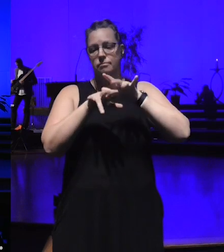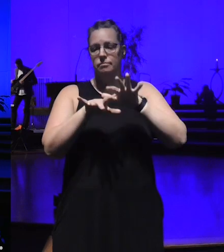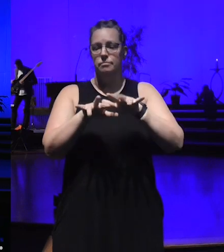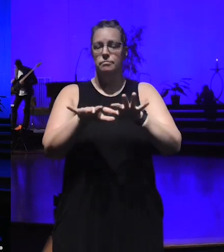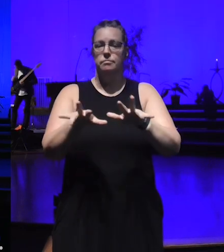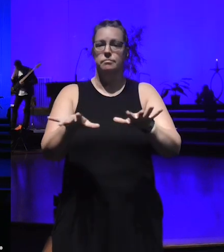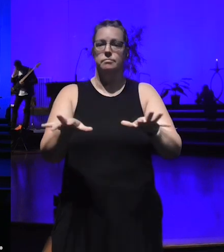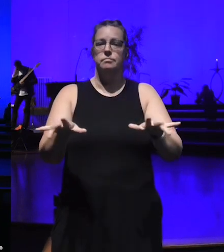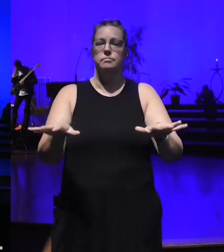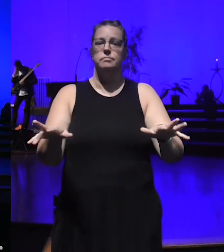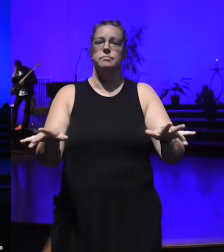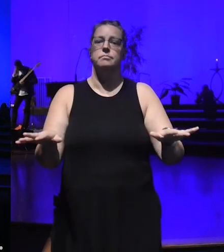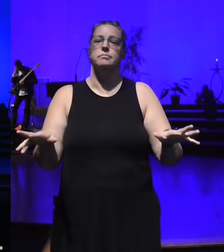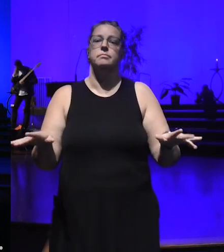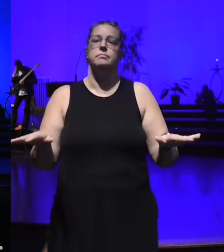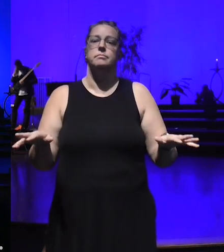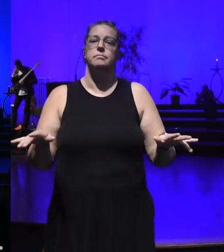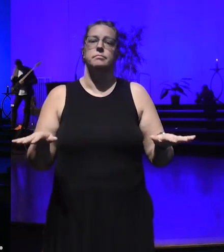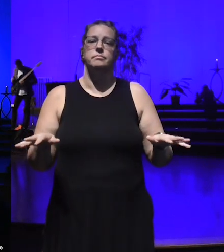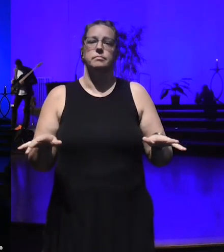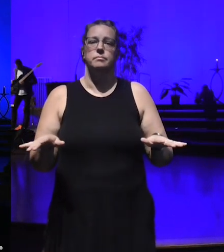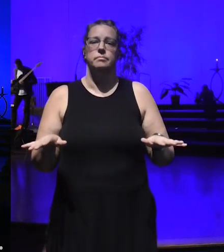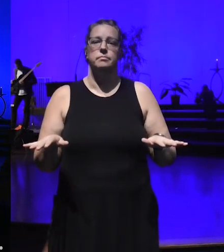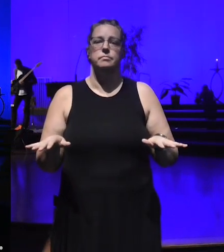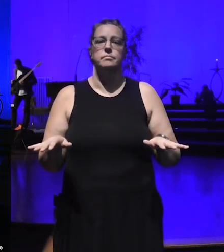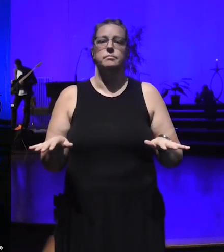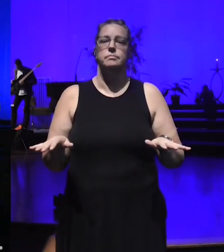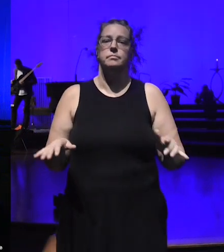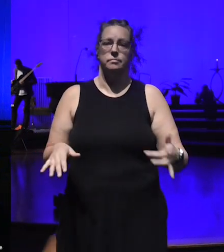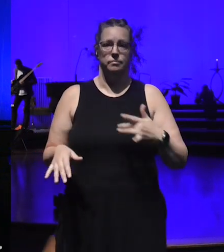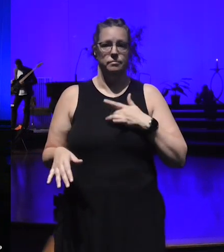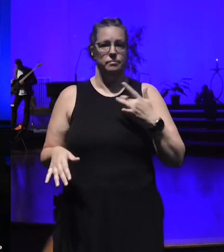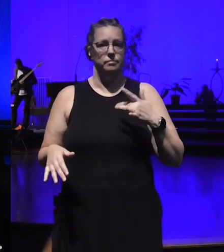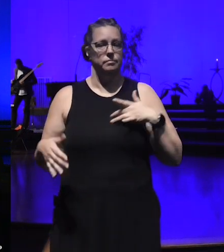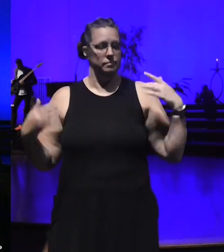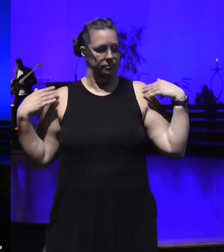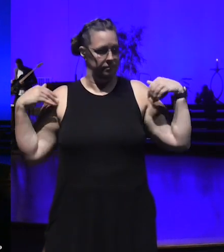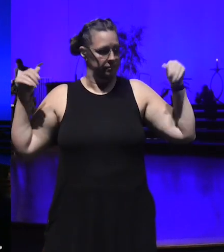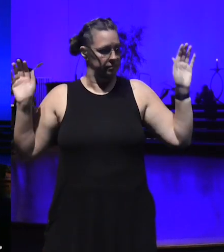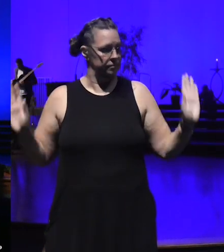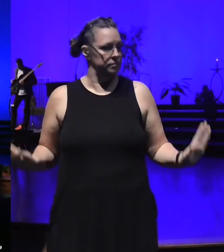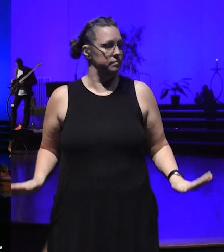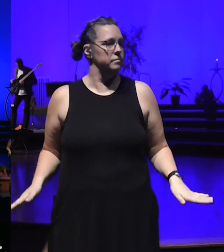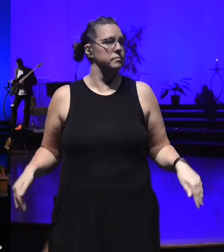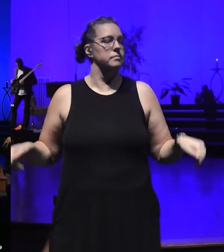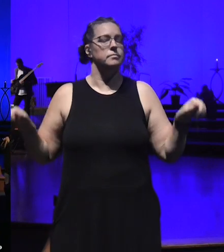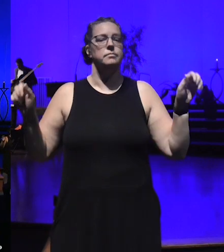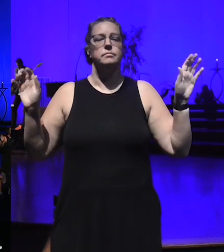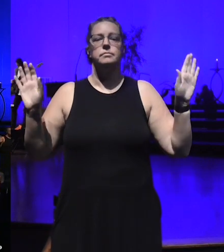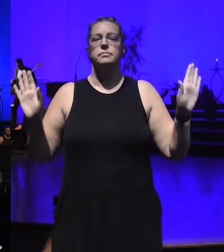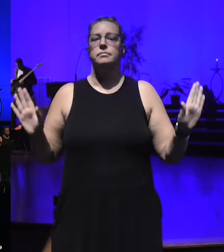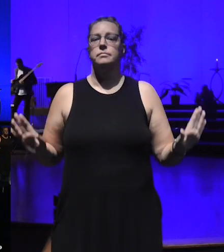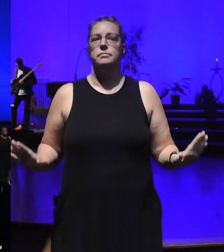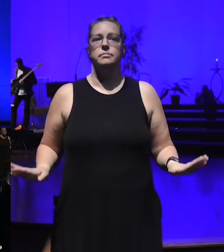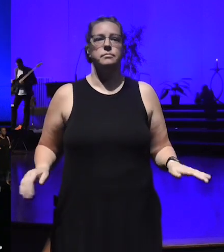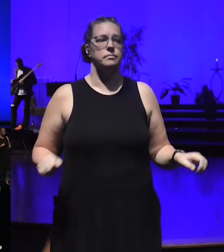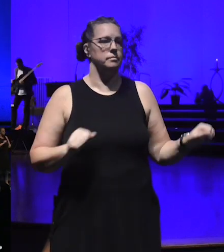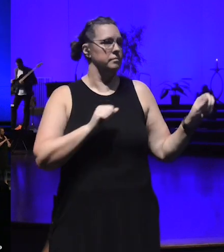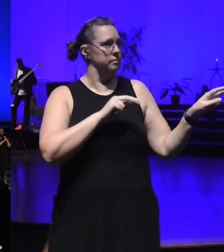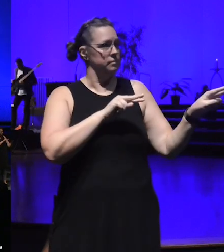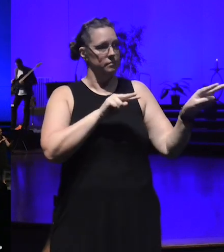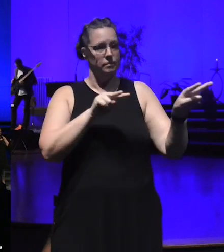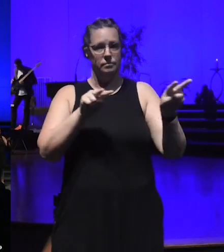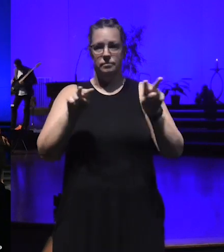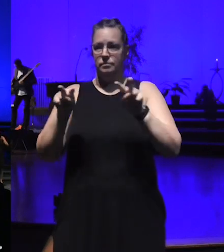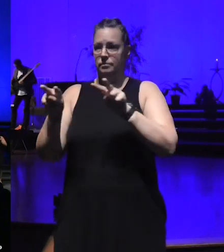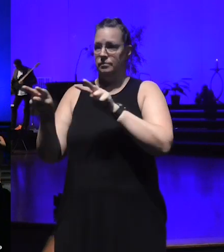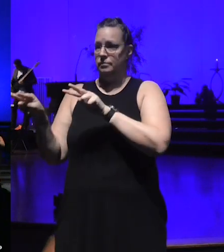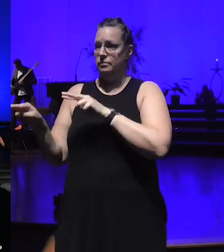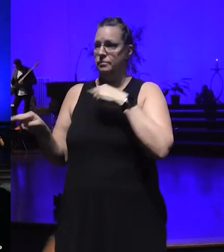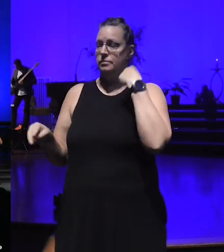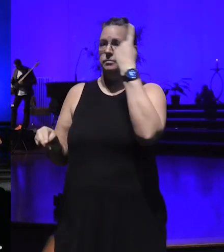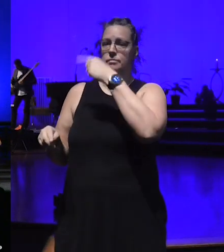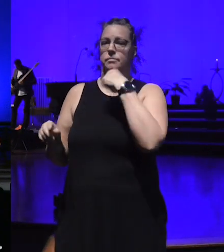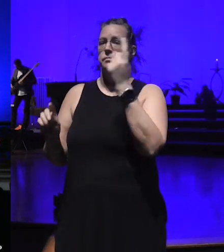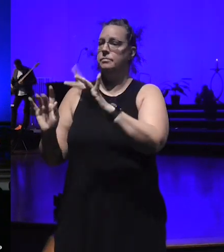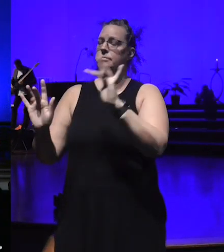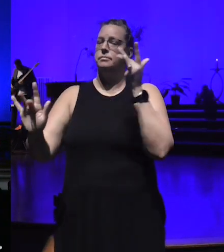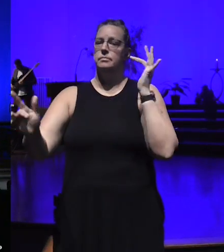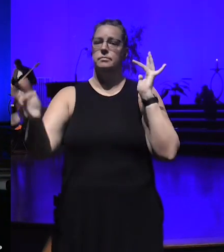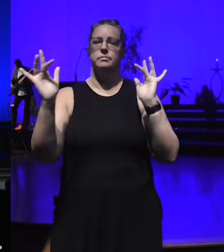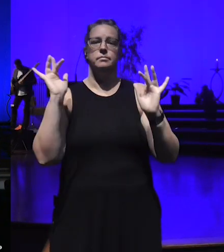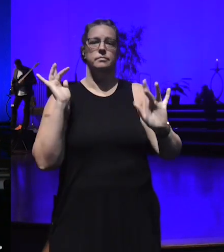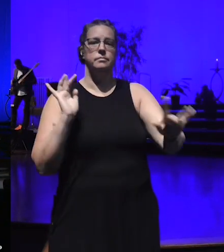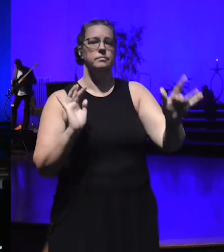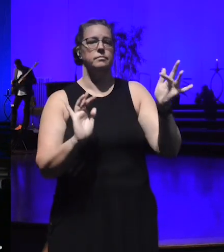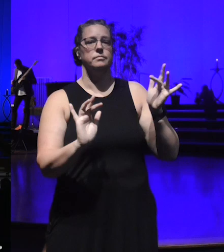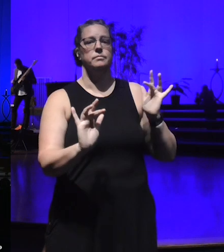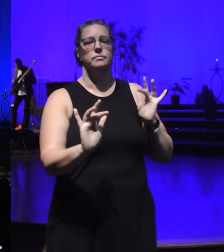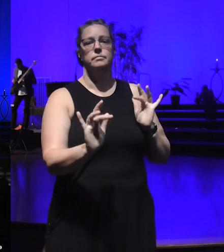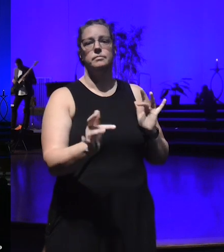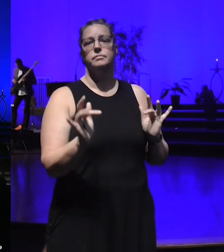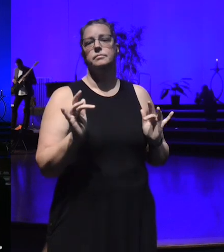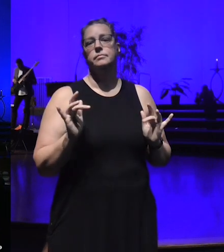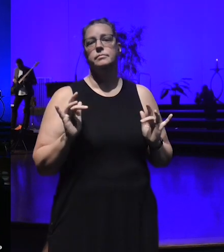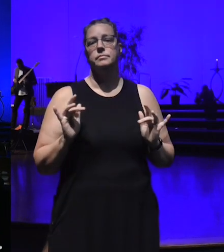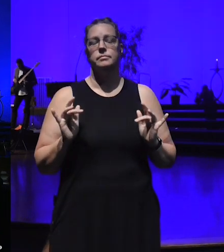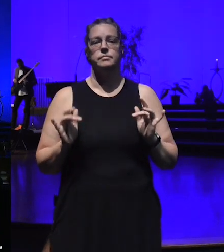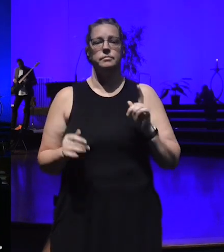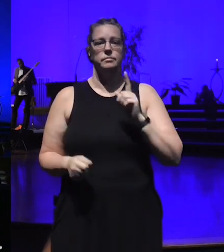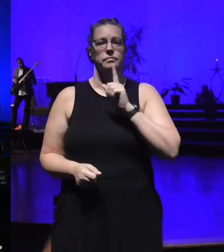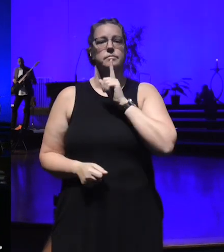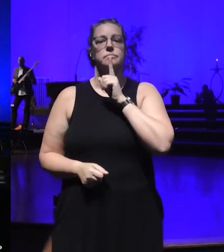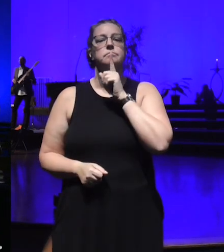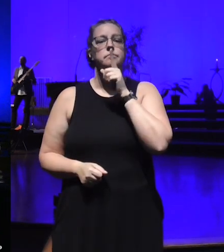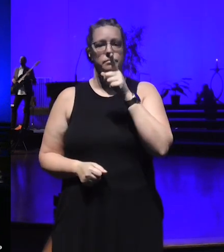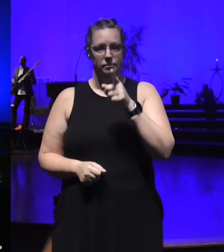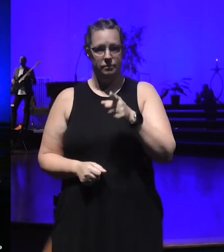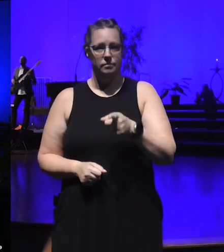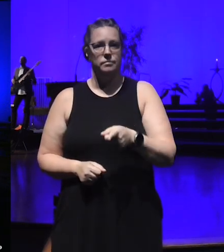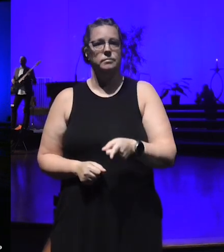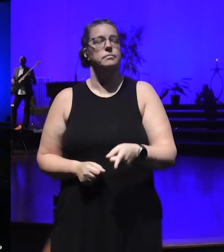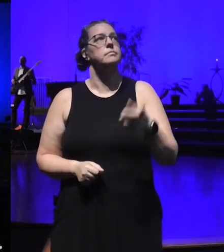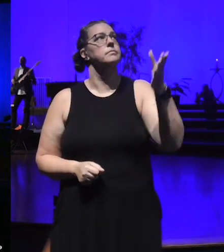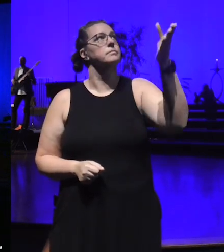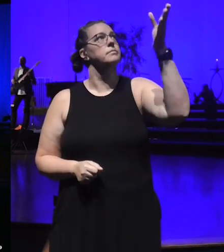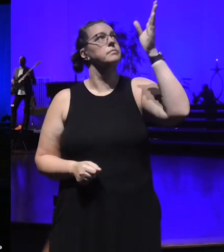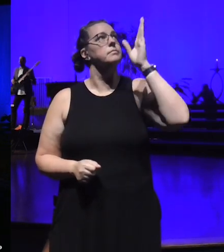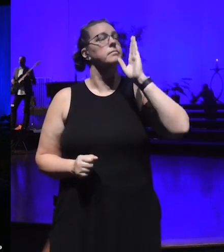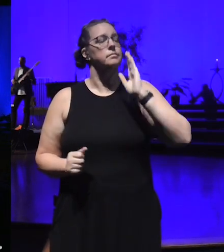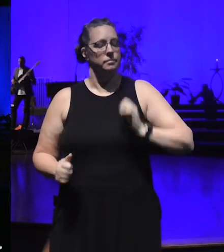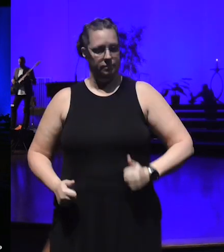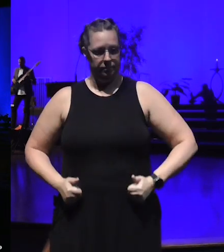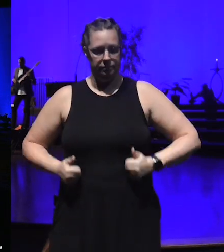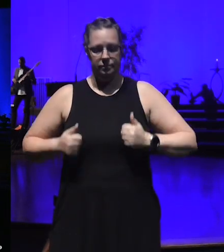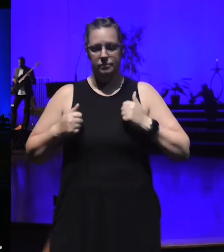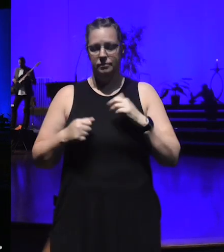gra I can hear the brush of angel wings I seek glory on each face surely the presence